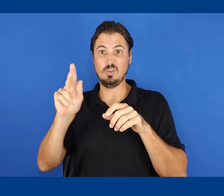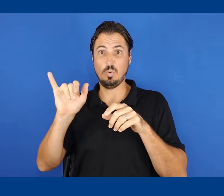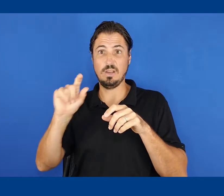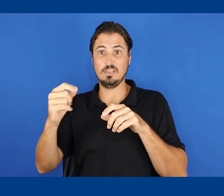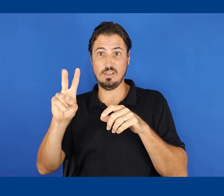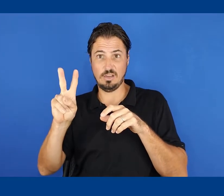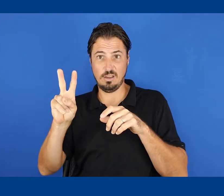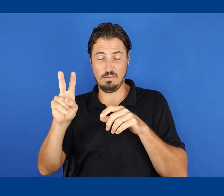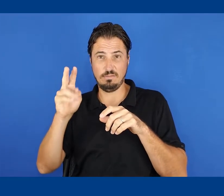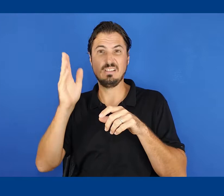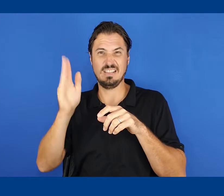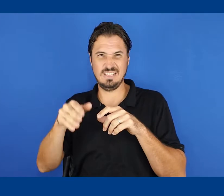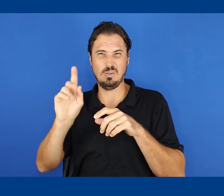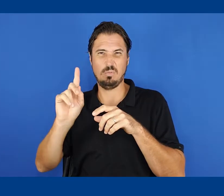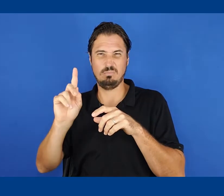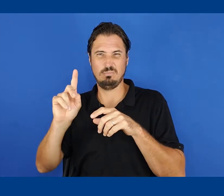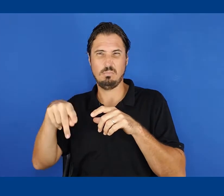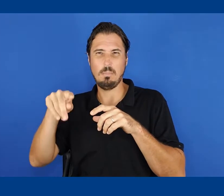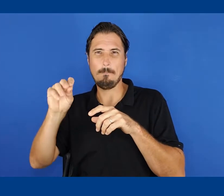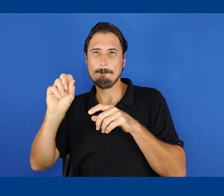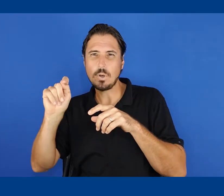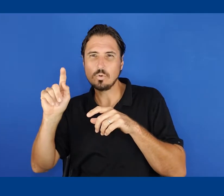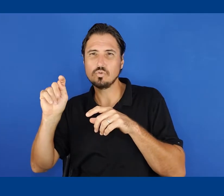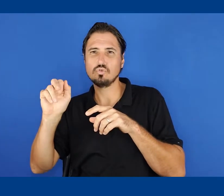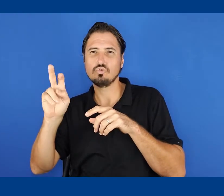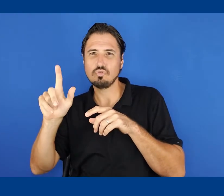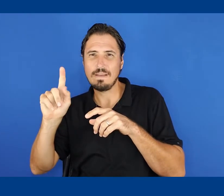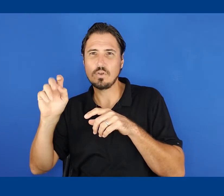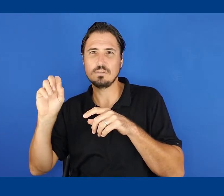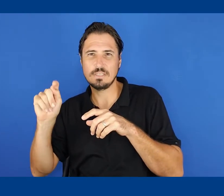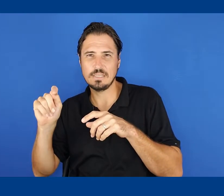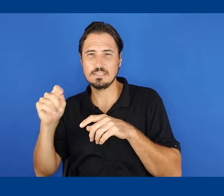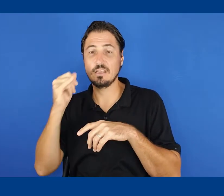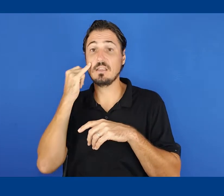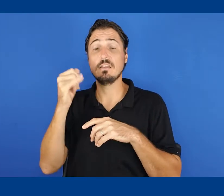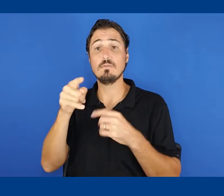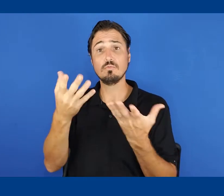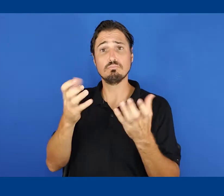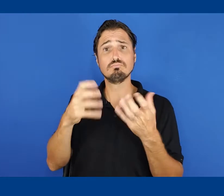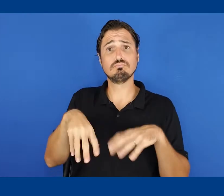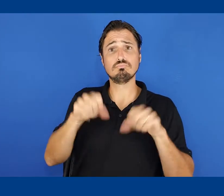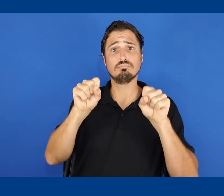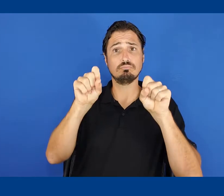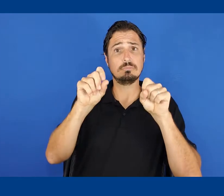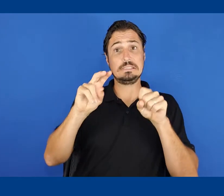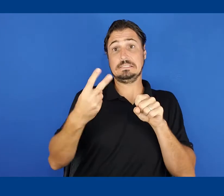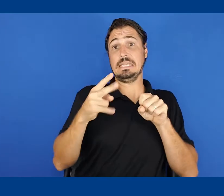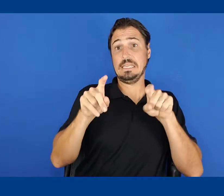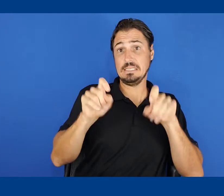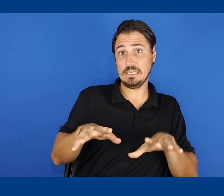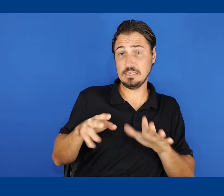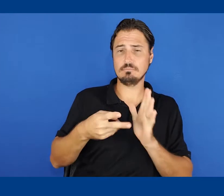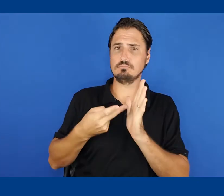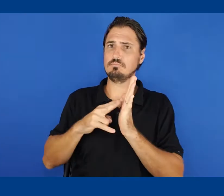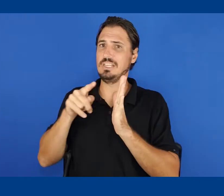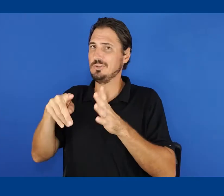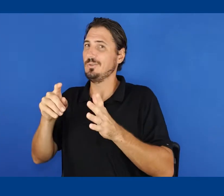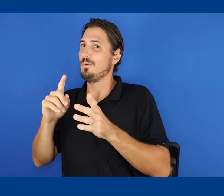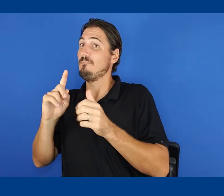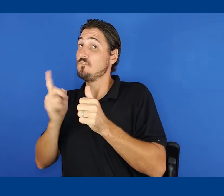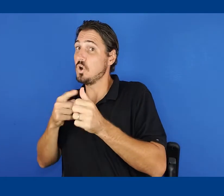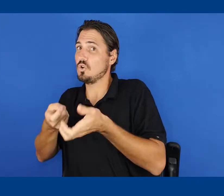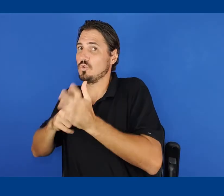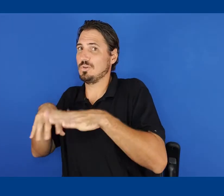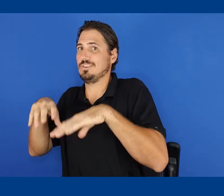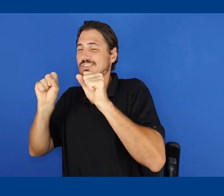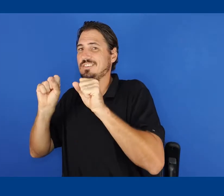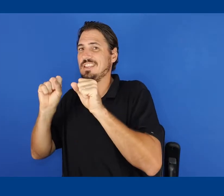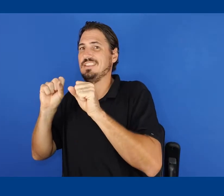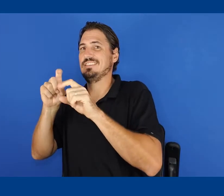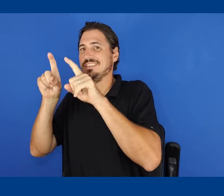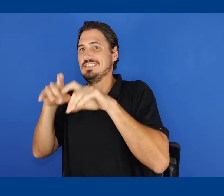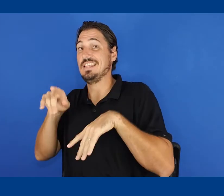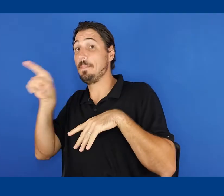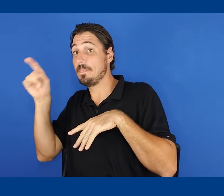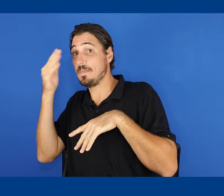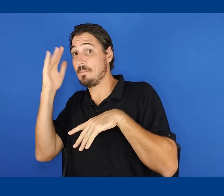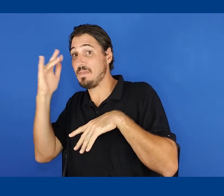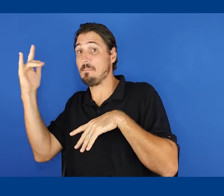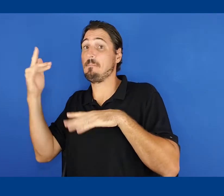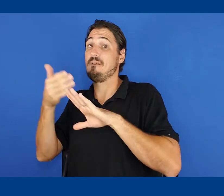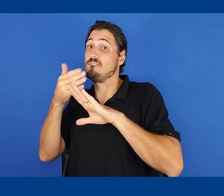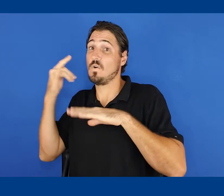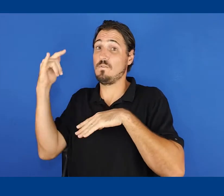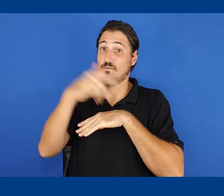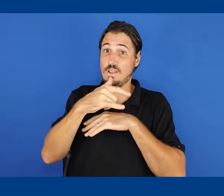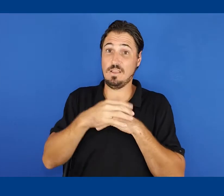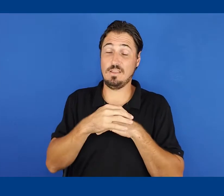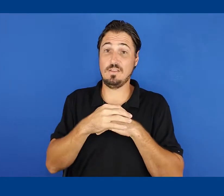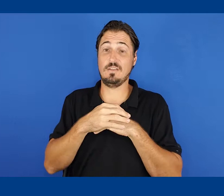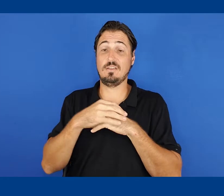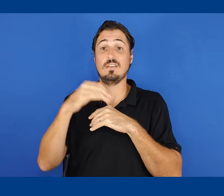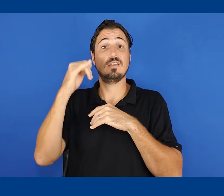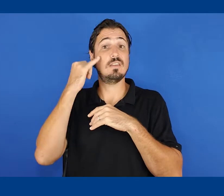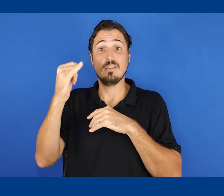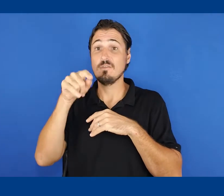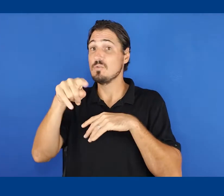To qualify for a post-travel test, you must have participated in the state’s Pre-Travel Test Program. If you have not participated in the state’s Pre-Travel Testing Program, there is no option to test out